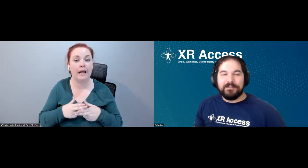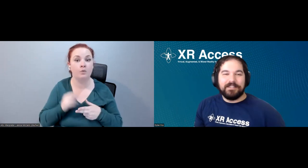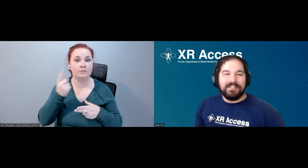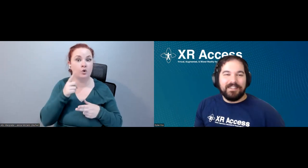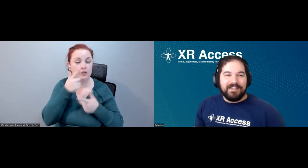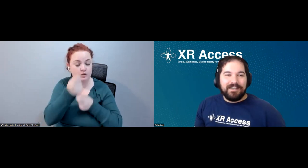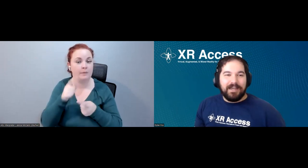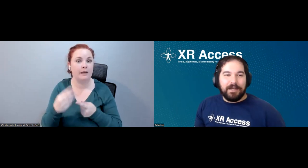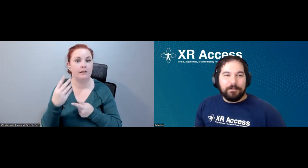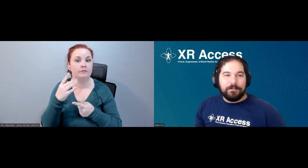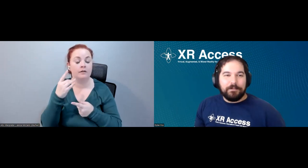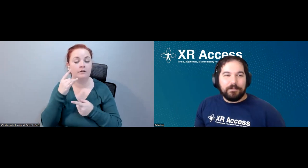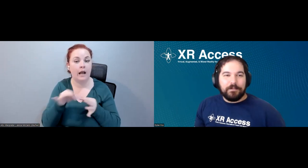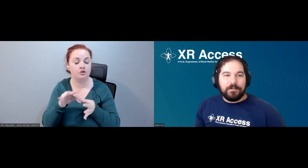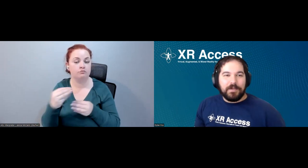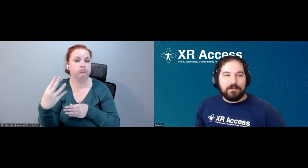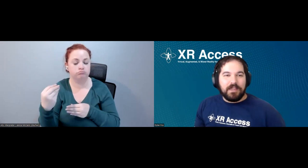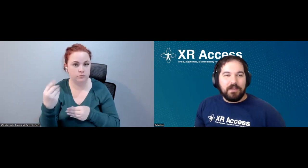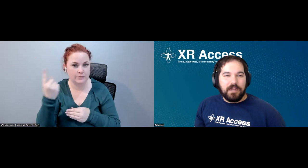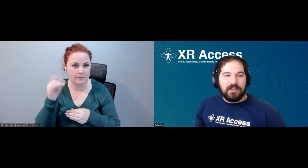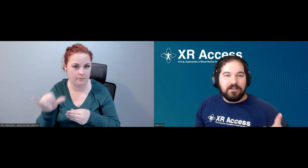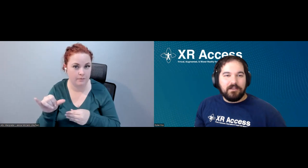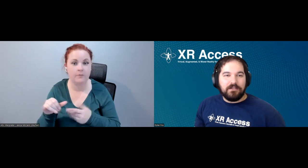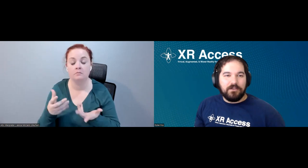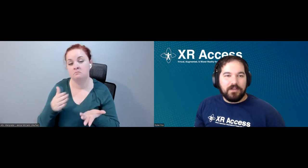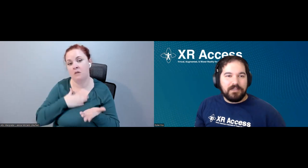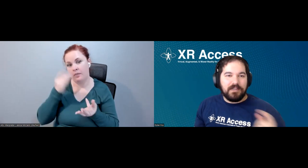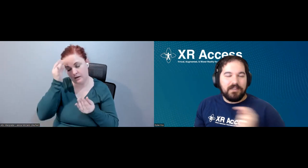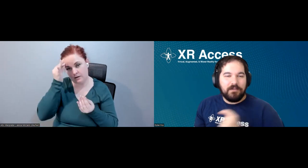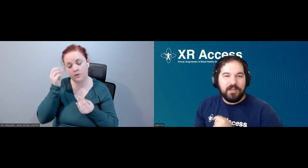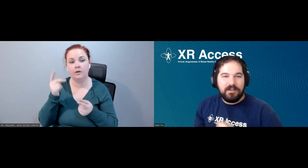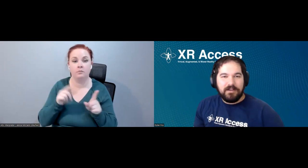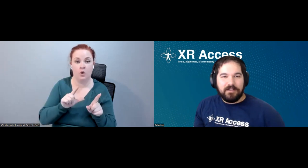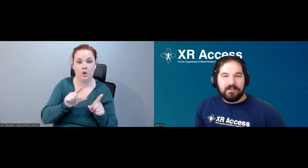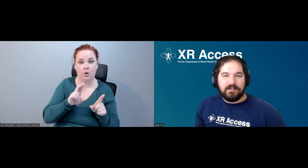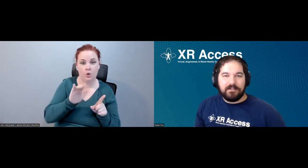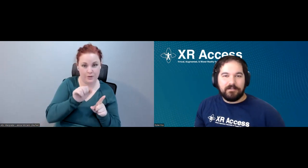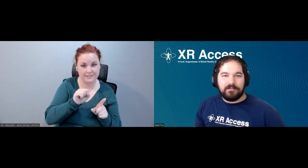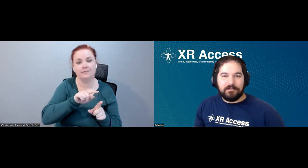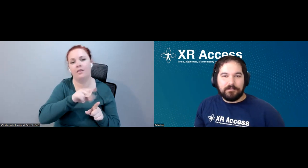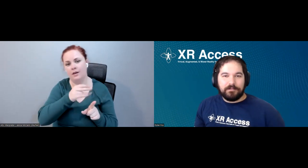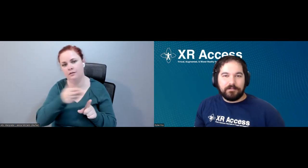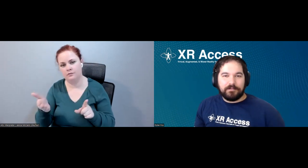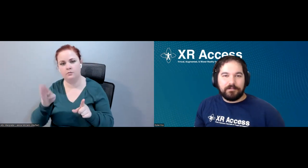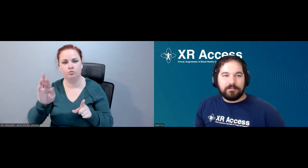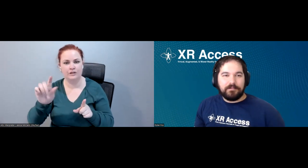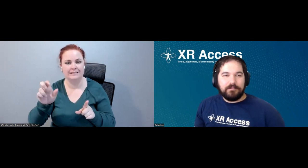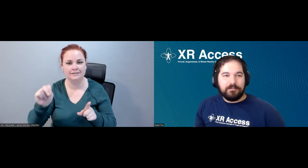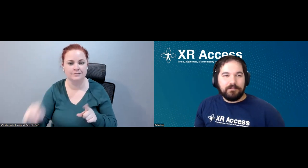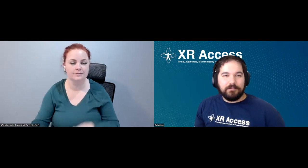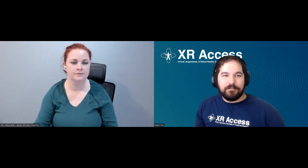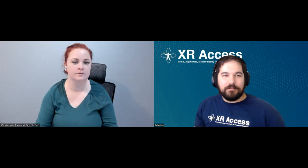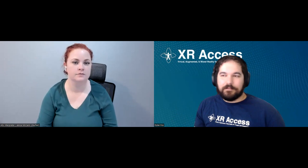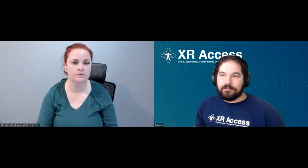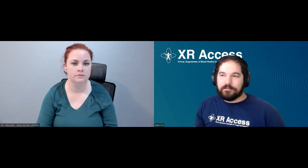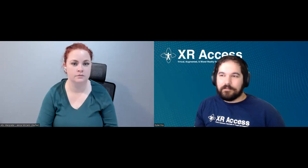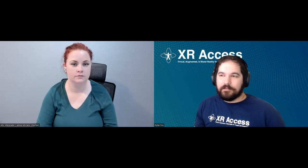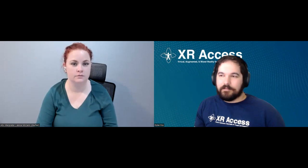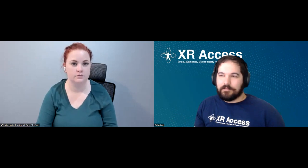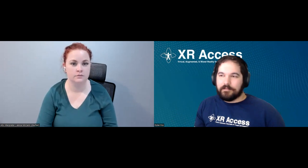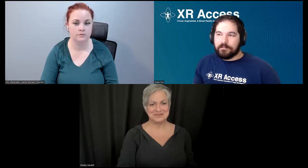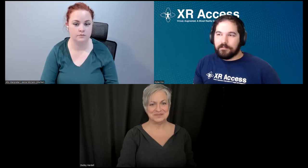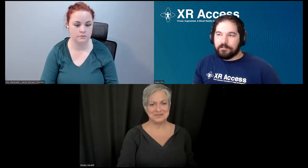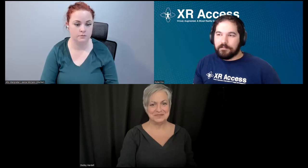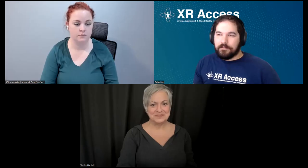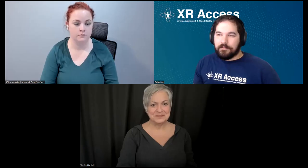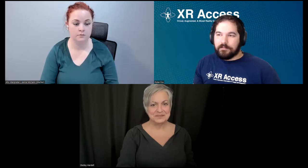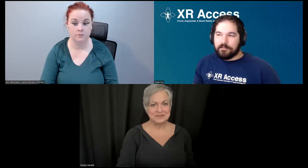you? I think we had Lucas and then Brenden.